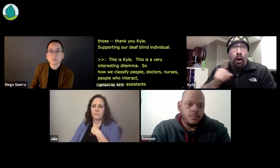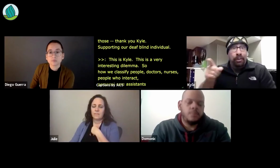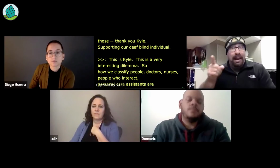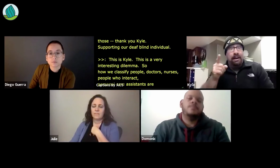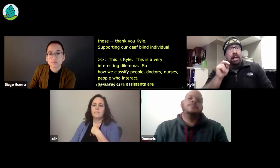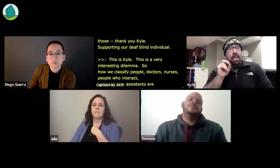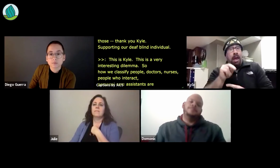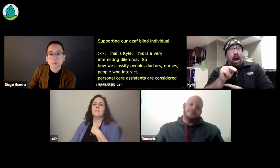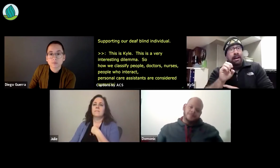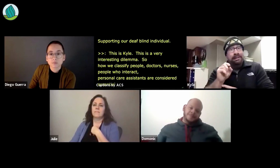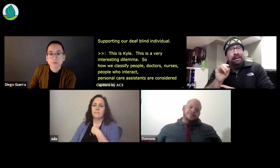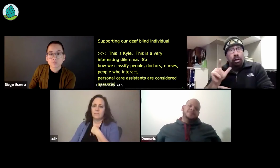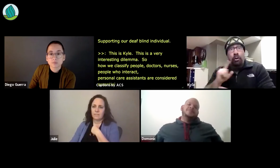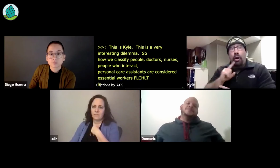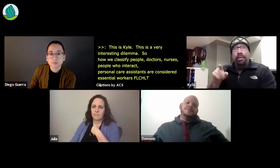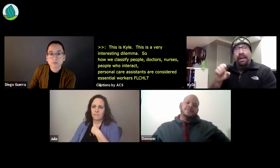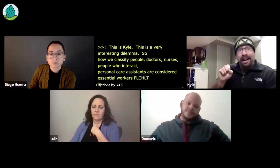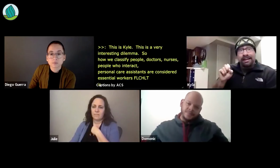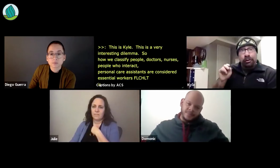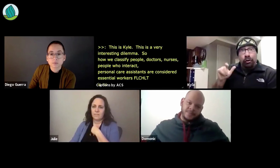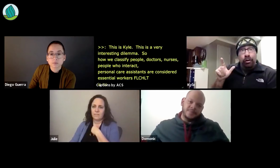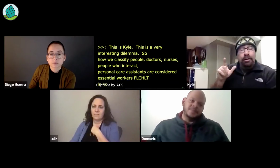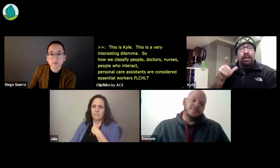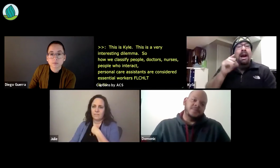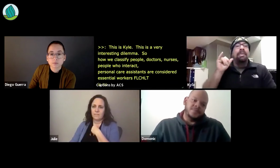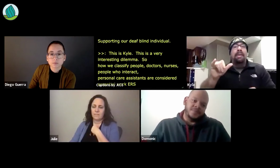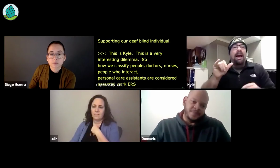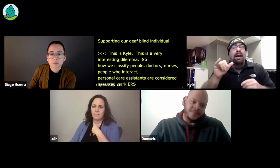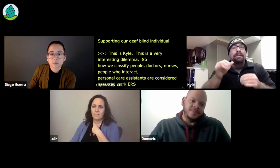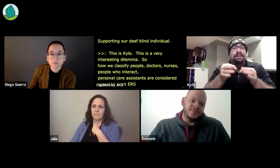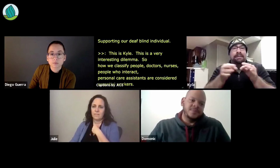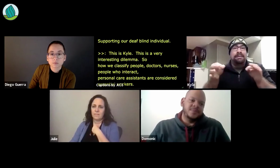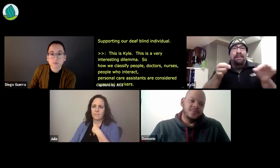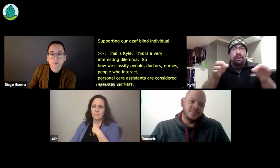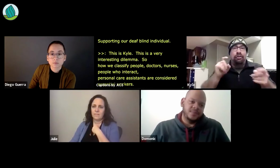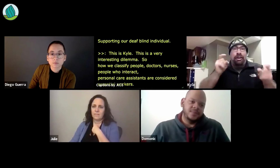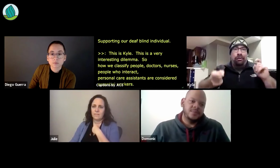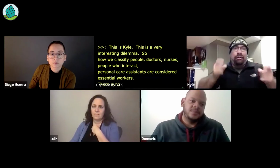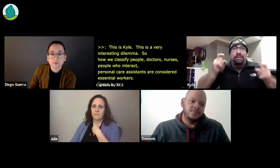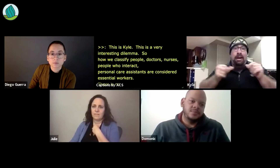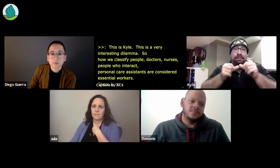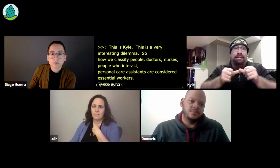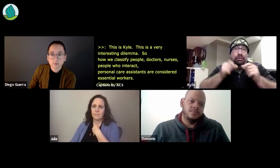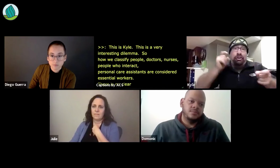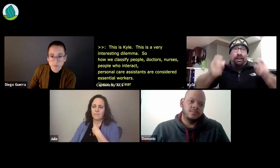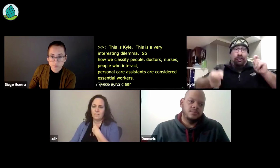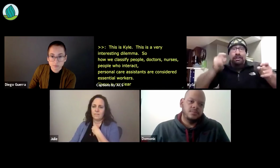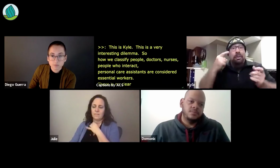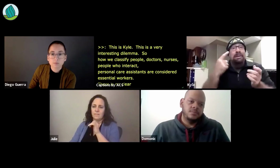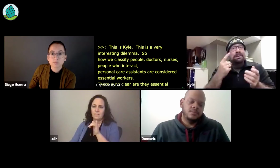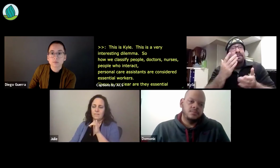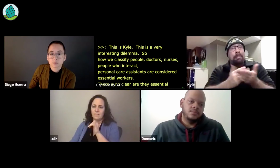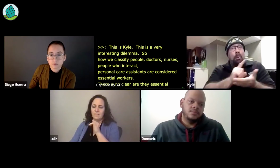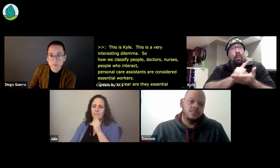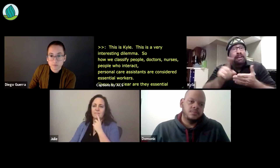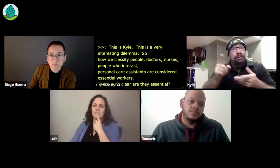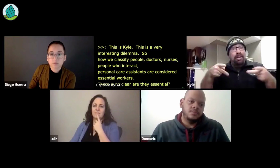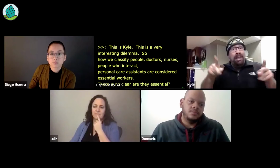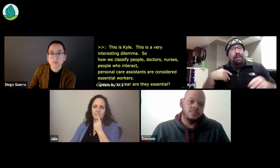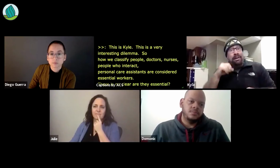Are they essential? And the definition has been shifting and changing over time, and so some weeks, they allow us SSPs and others they say, oh nope.